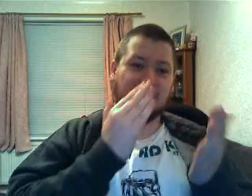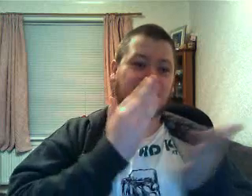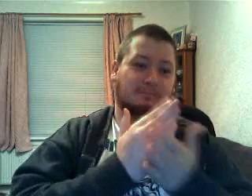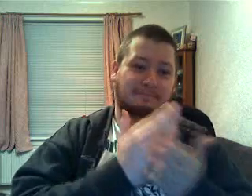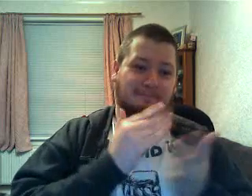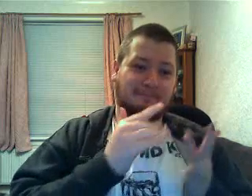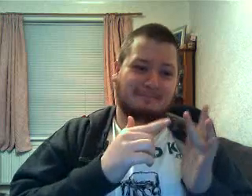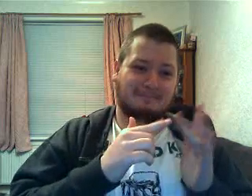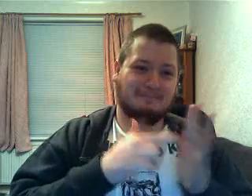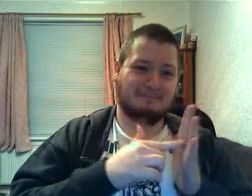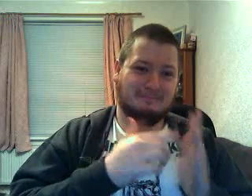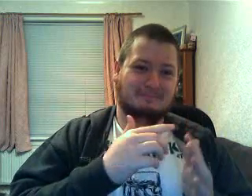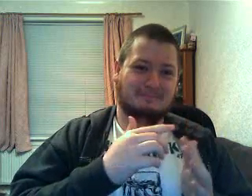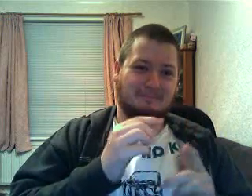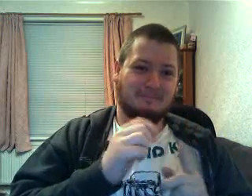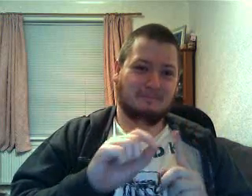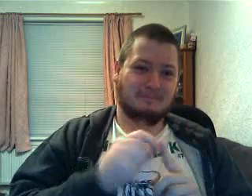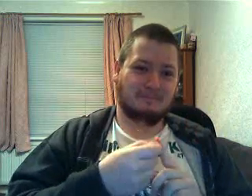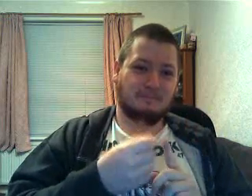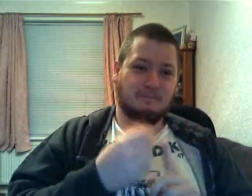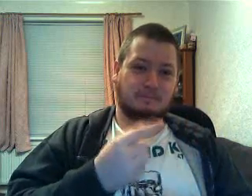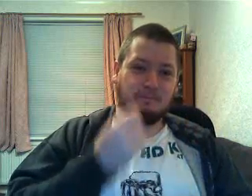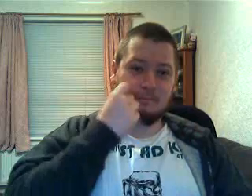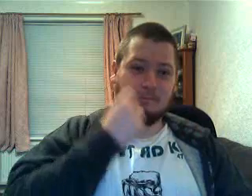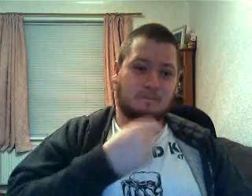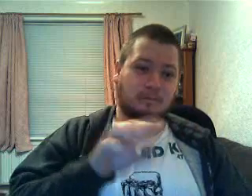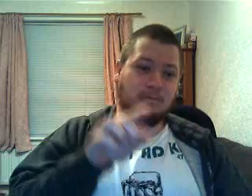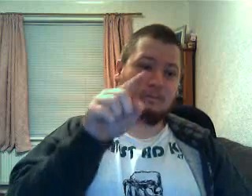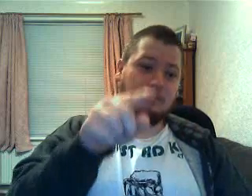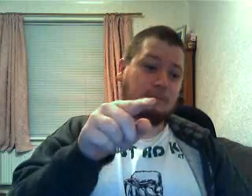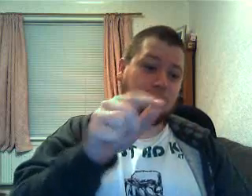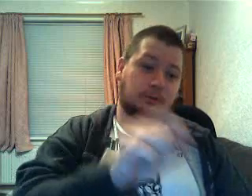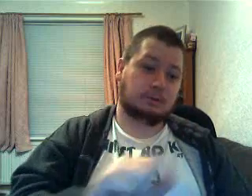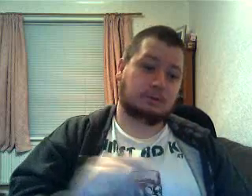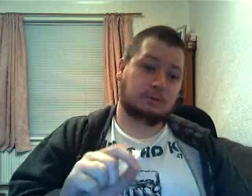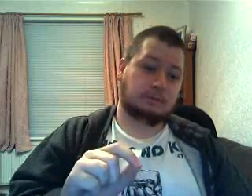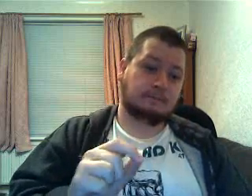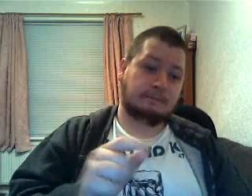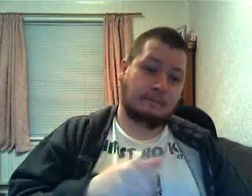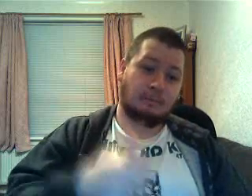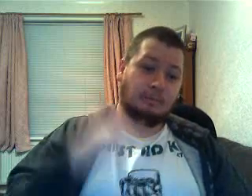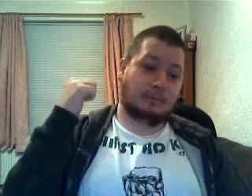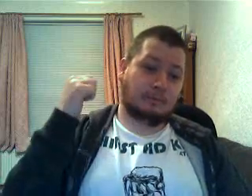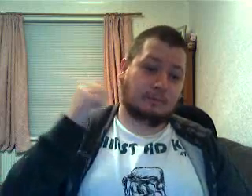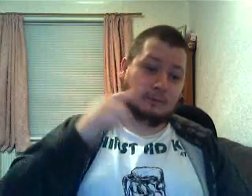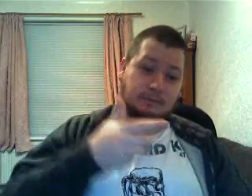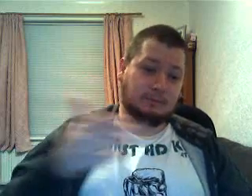Really it's no point; just go there, sign then leave.